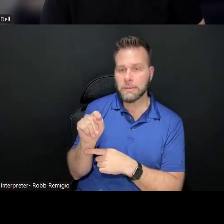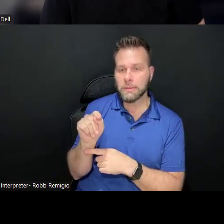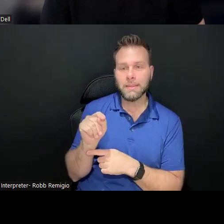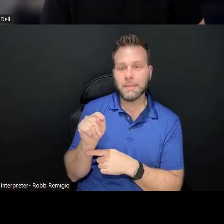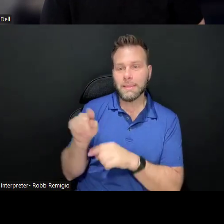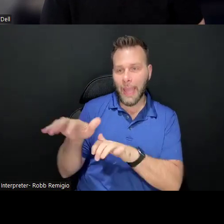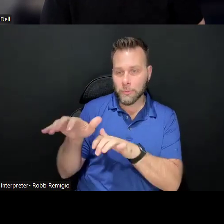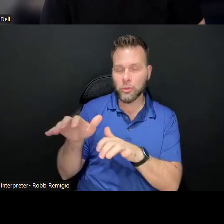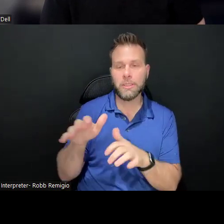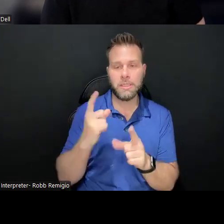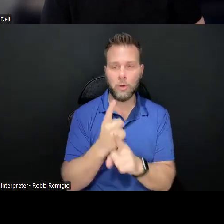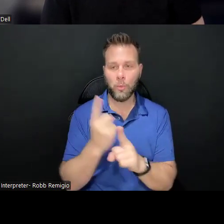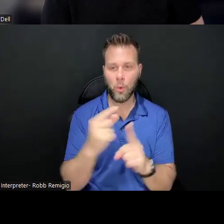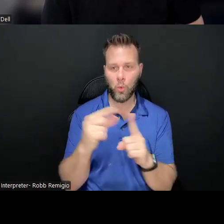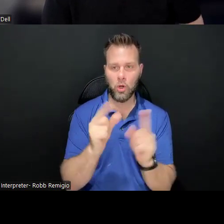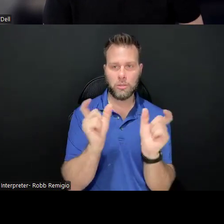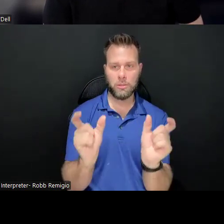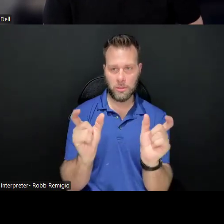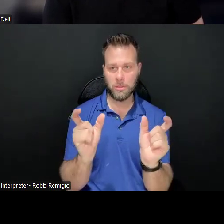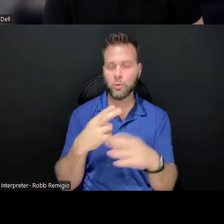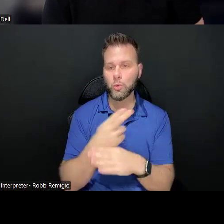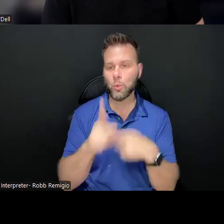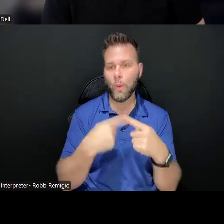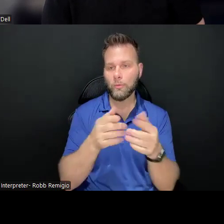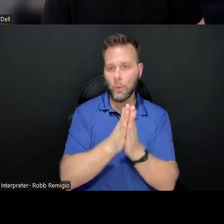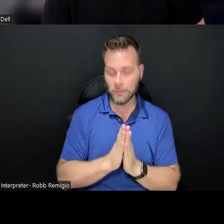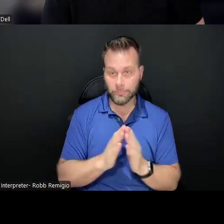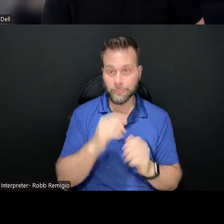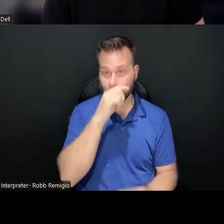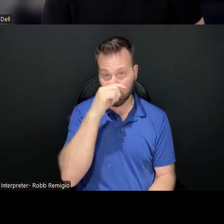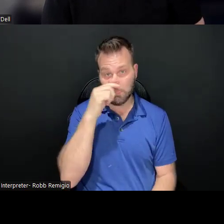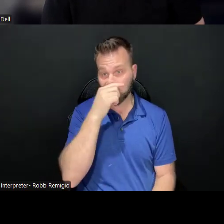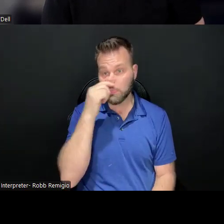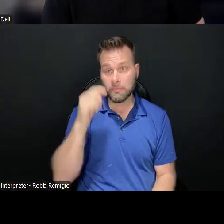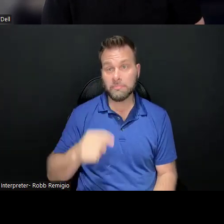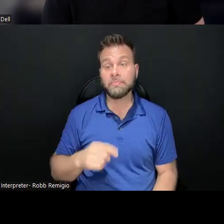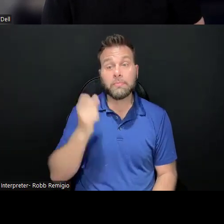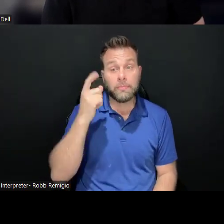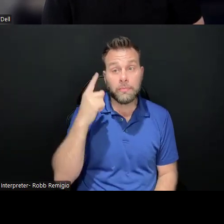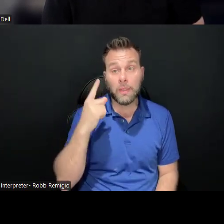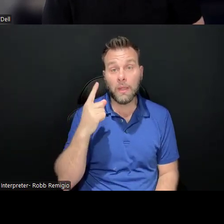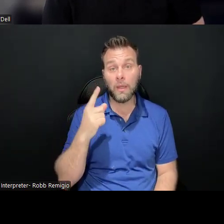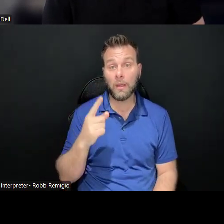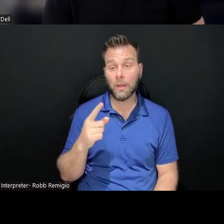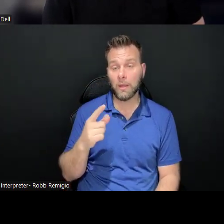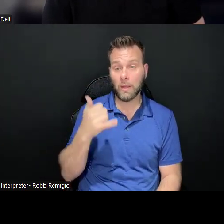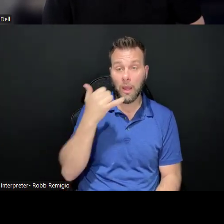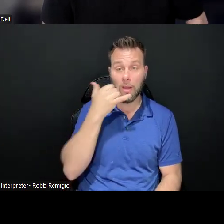But CART Captioner is the appropriate verbiage to use. And basically, I put an e-mail there, not a phone number.